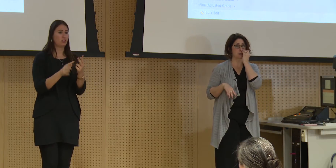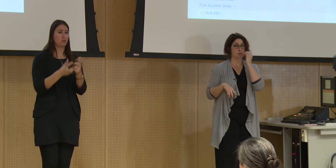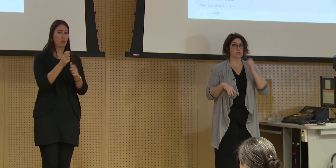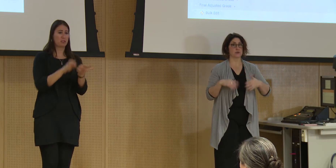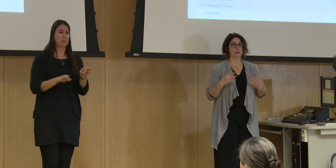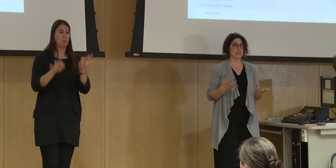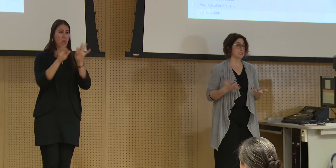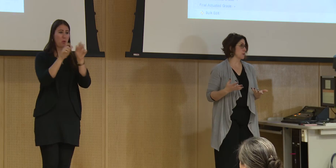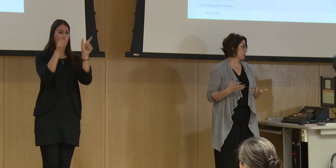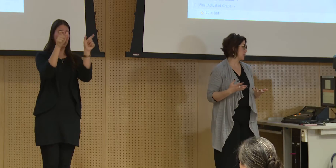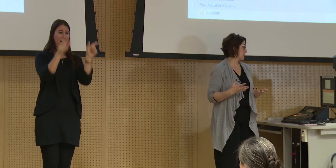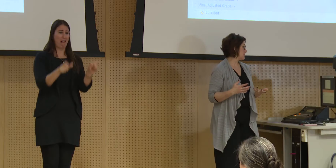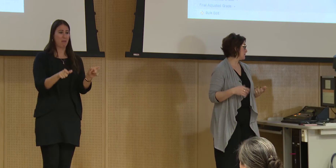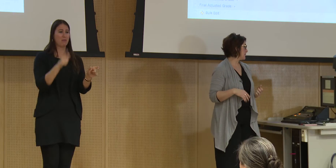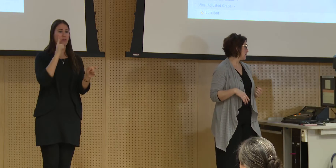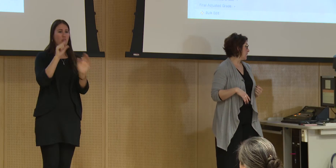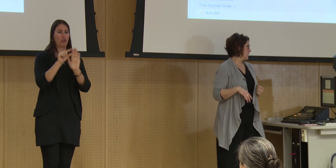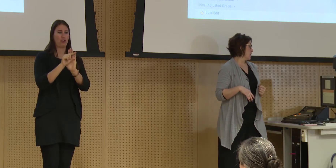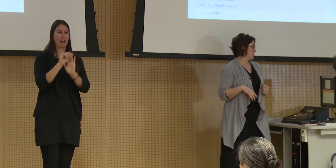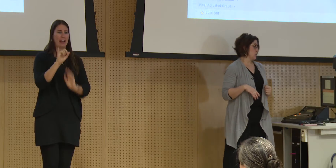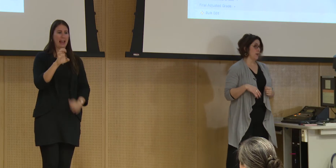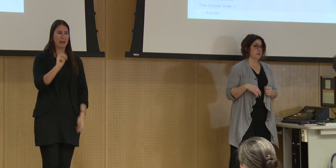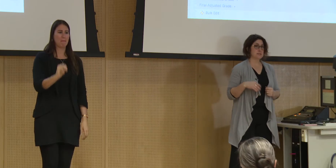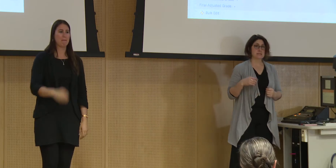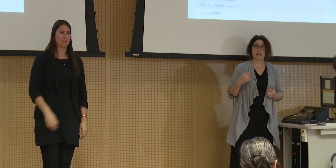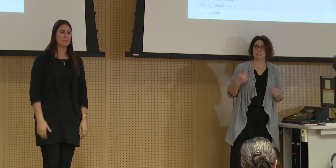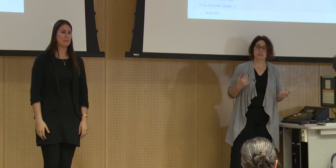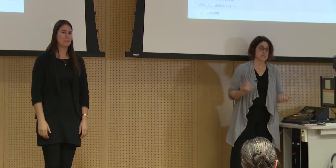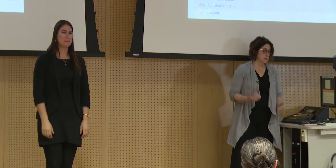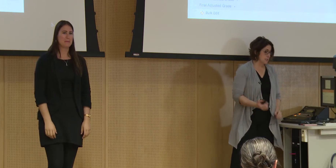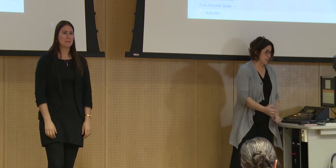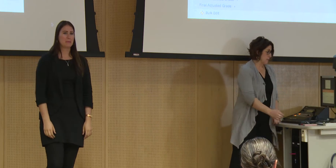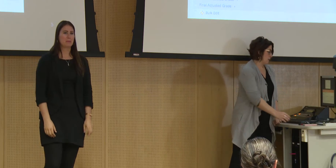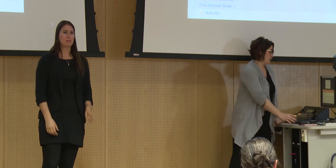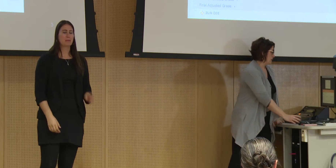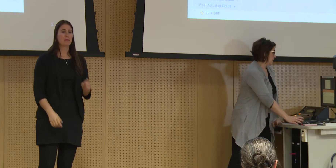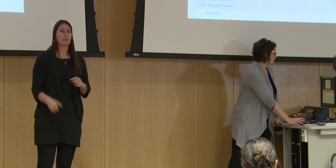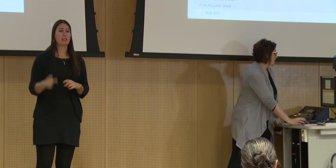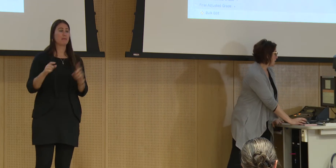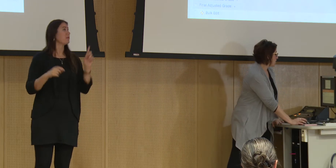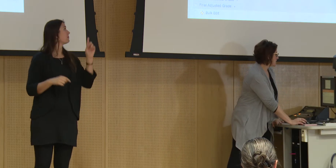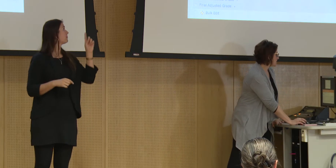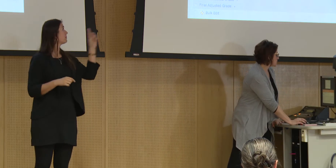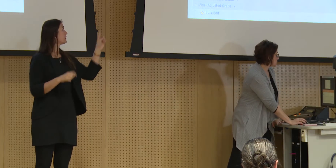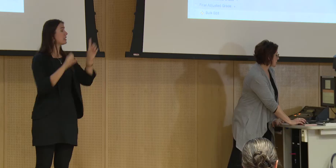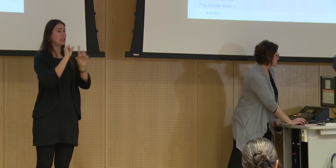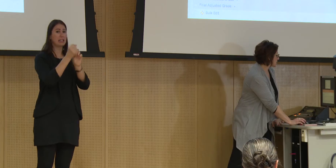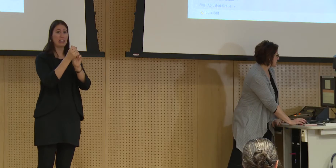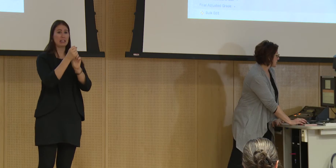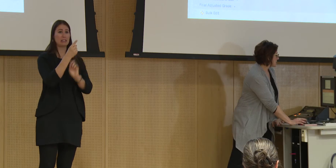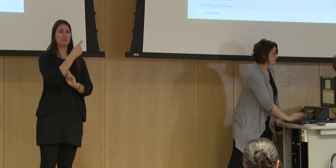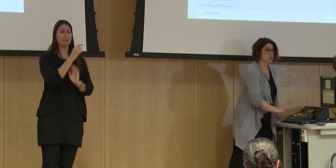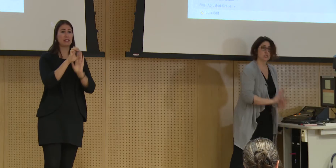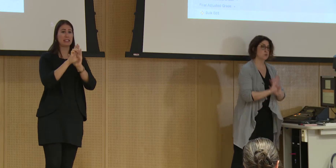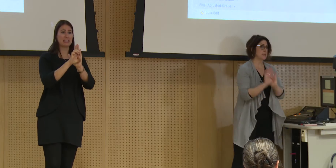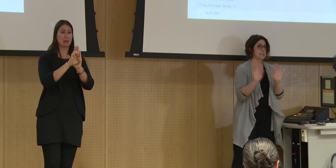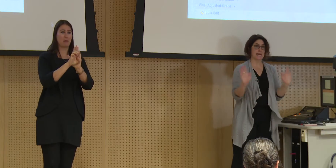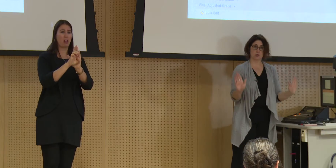when you're creating a grade item. So in this case, in this example, this instructor didn't use any categories.